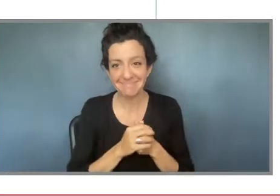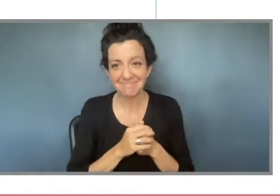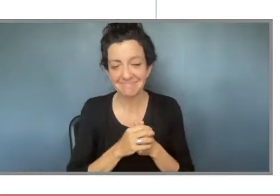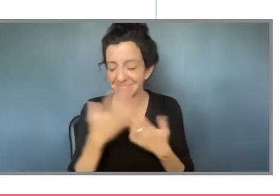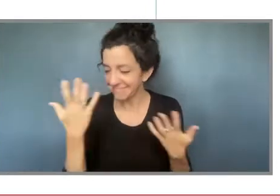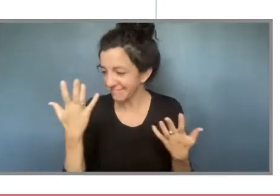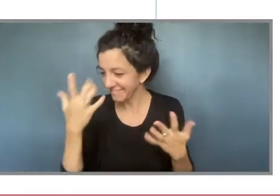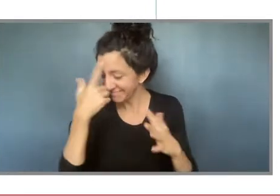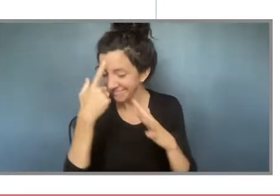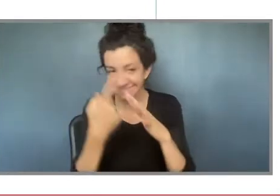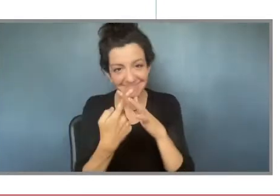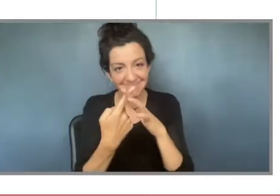I can't come up with the with the with the place right next.